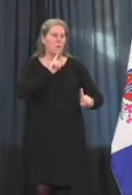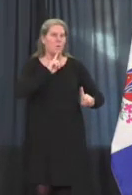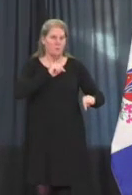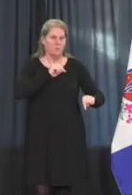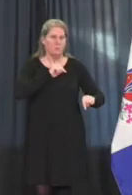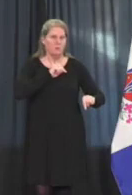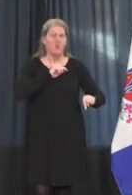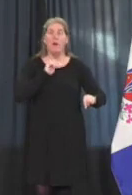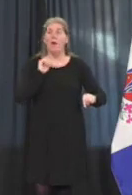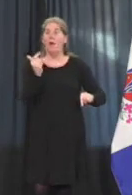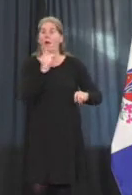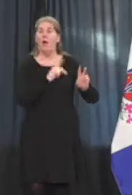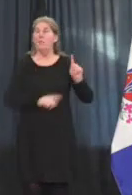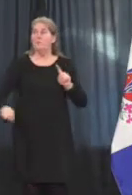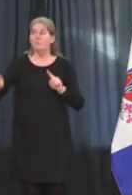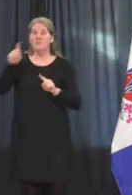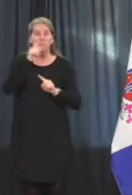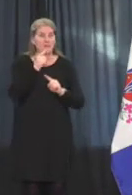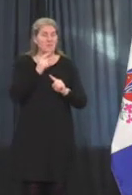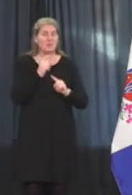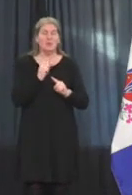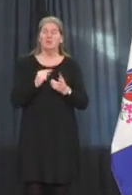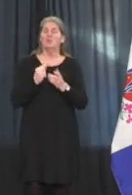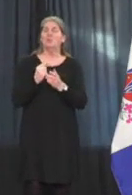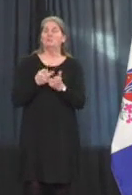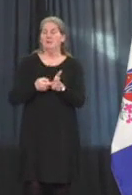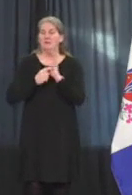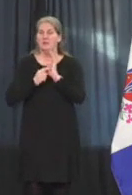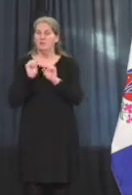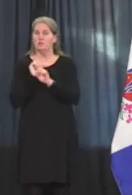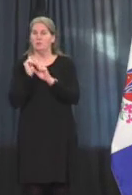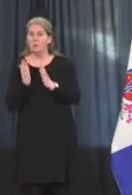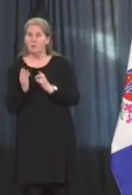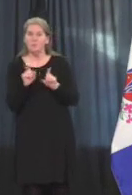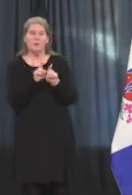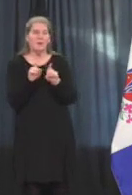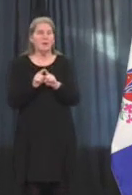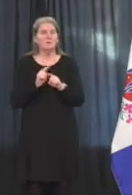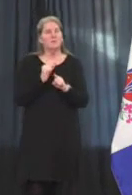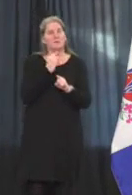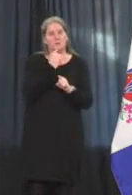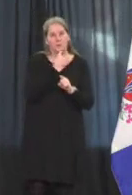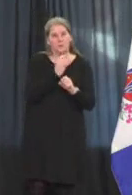PEOPLE INCLUDING ESSENTIAL SERVICE WORKERS WITH EXCEPTIONS FOR THE MOST CRITICAL OF THESE